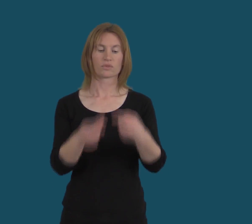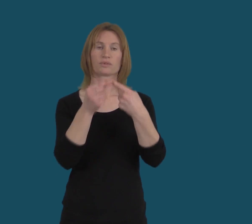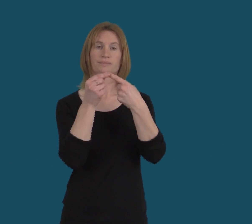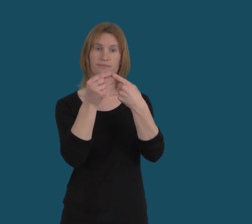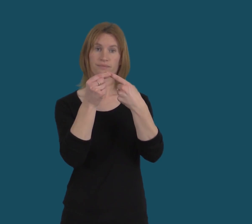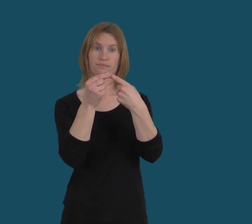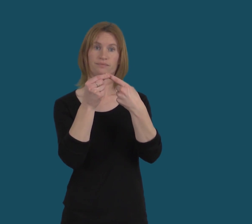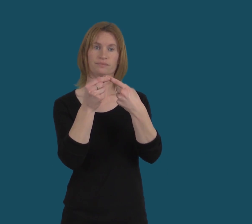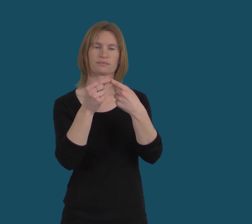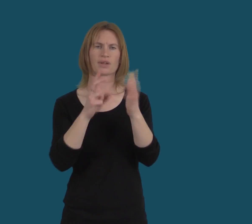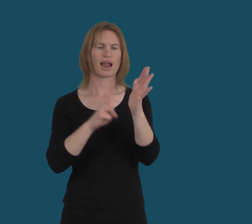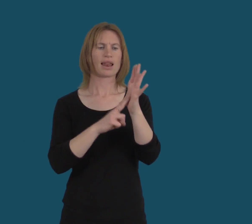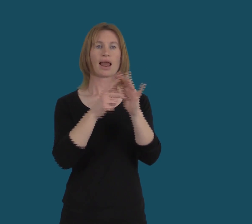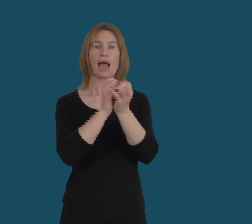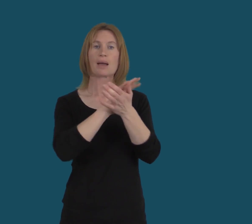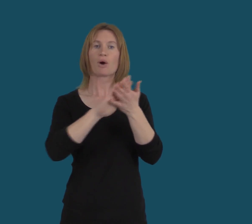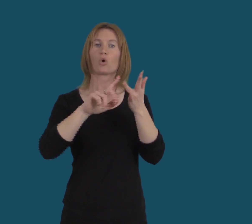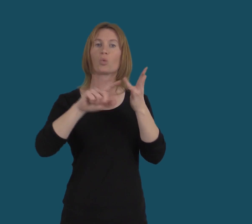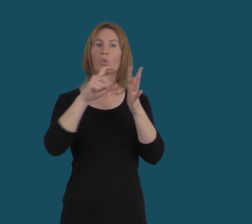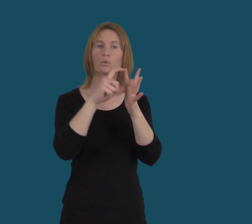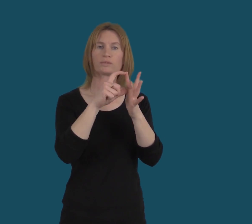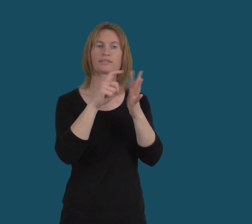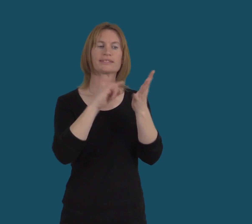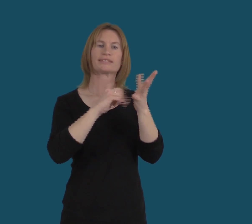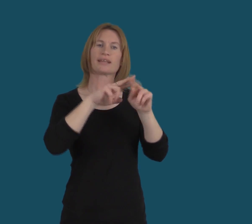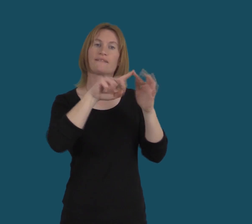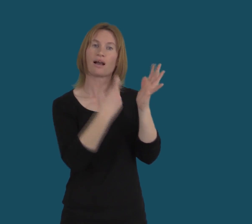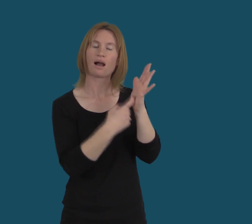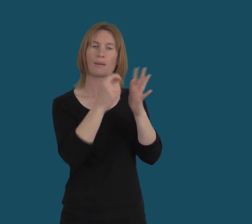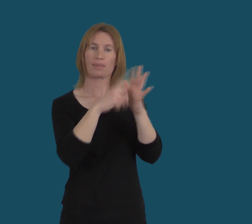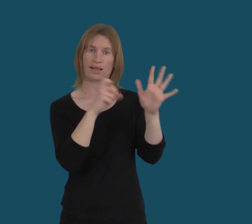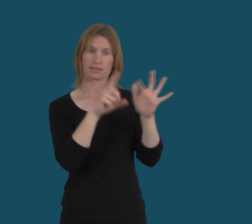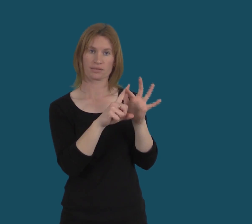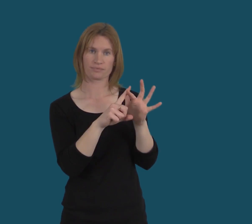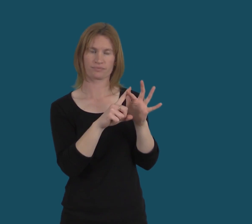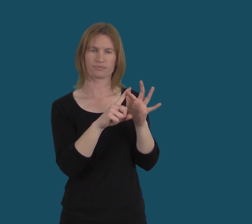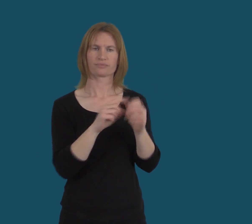Your first place of last resort is your Neighbourhood Safer Place.